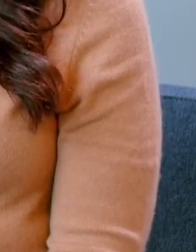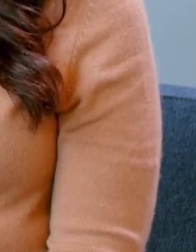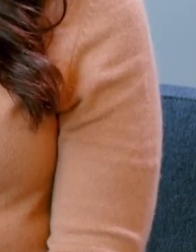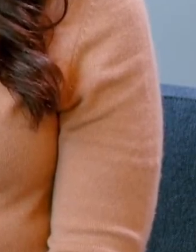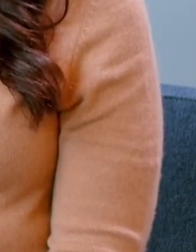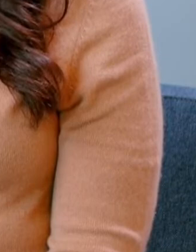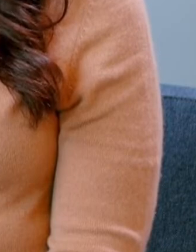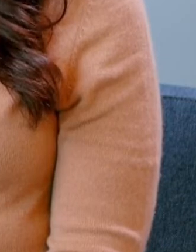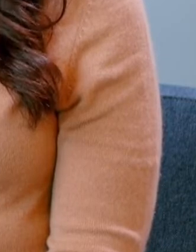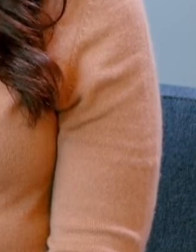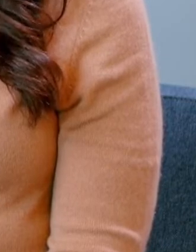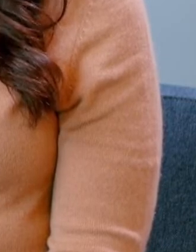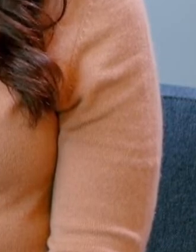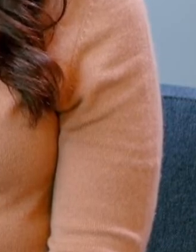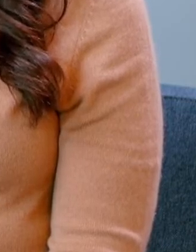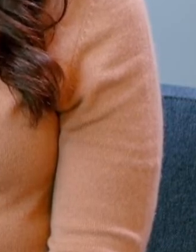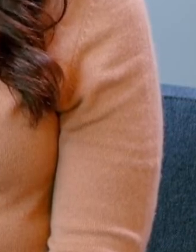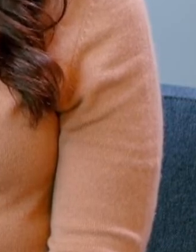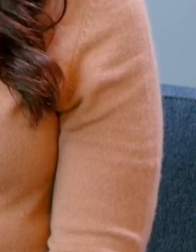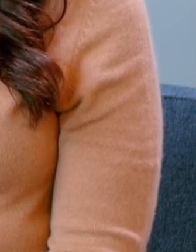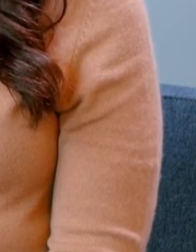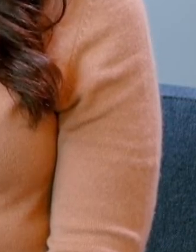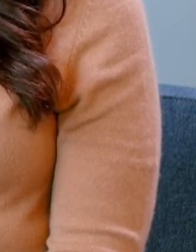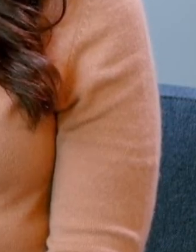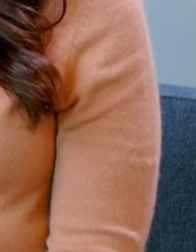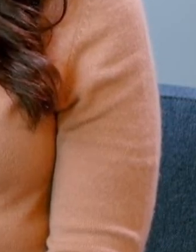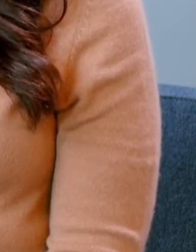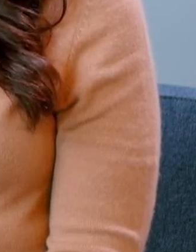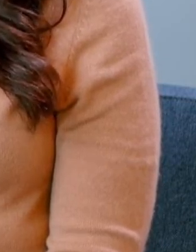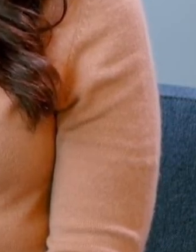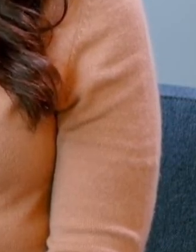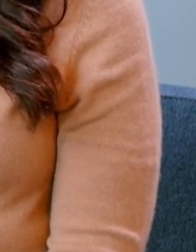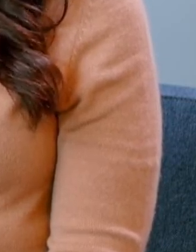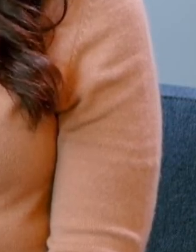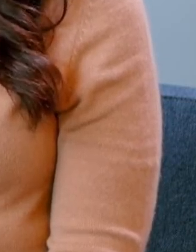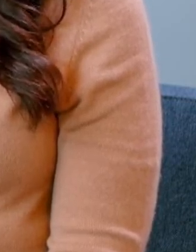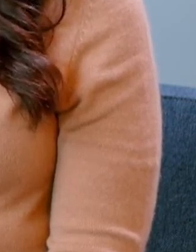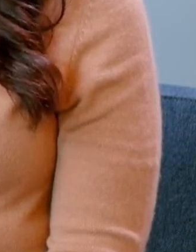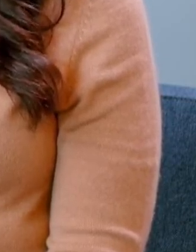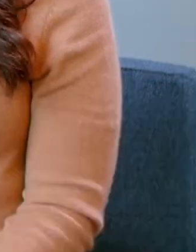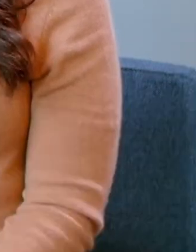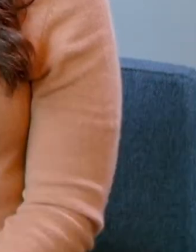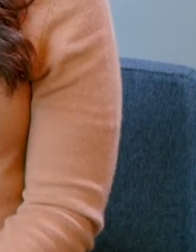it is important for them to be able to express this in a way they feel most comfortable and